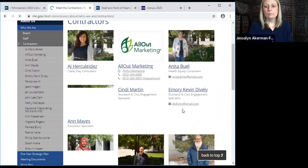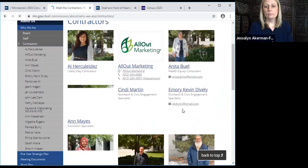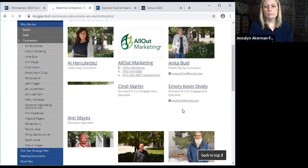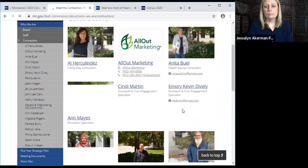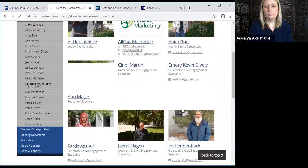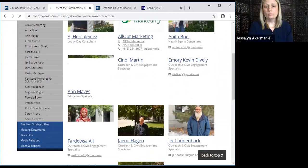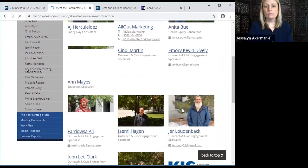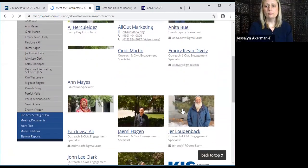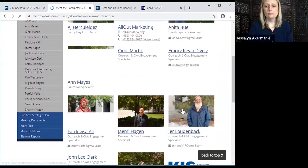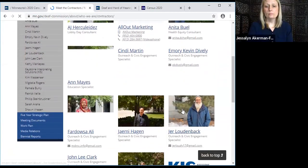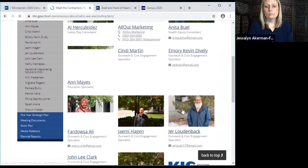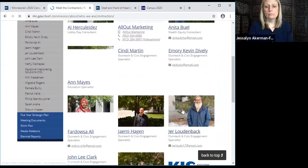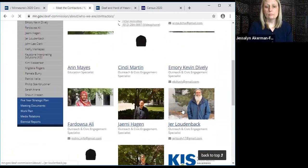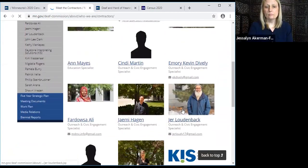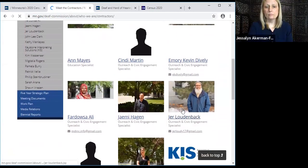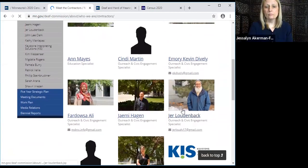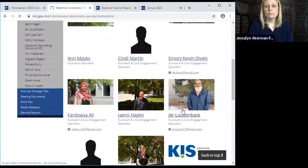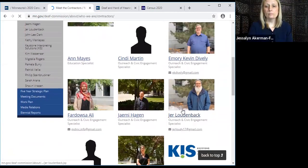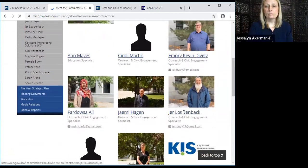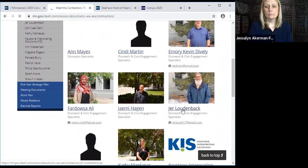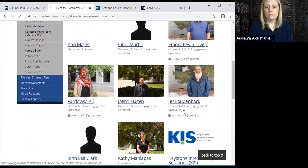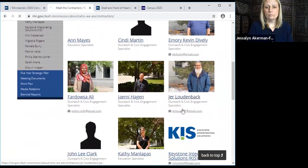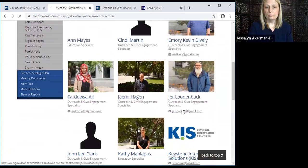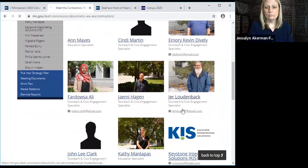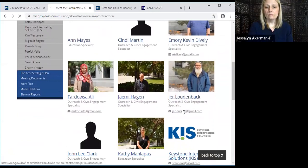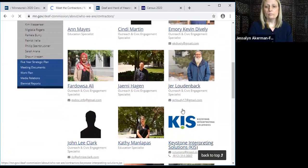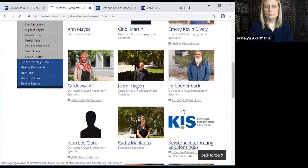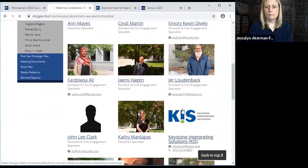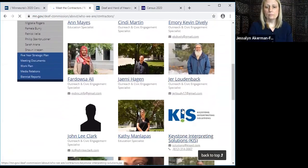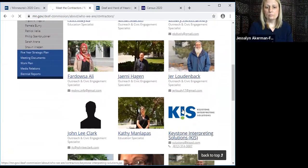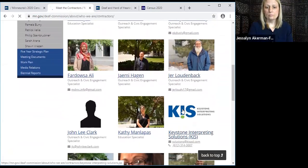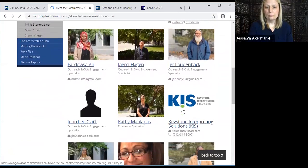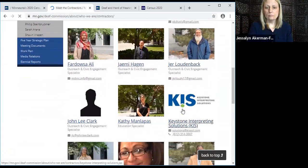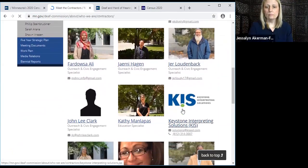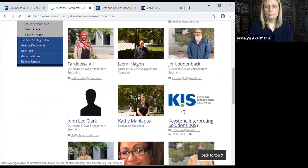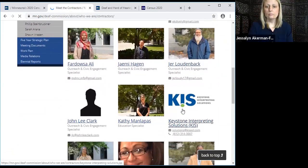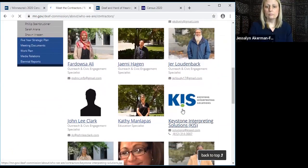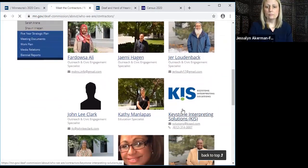As you can see, you're noticing our pictures are uploading as well